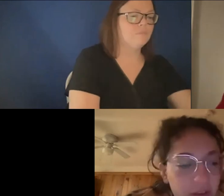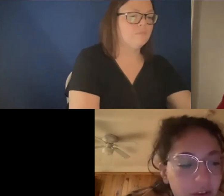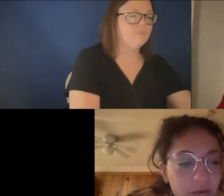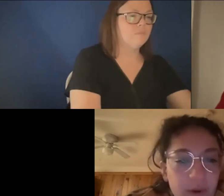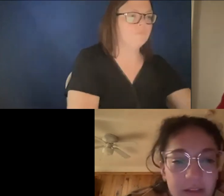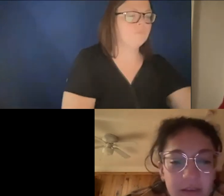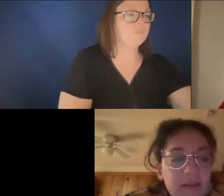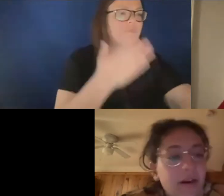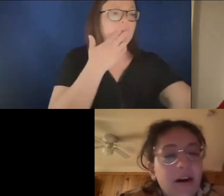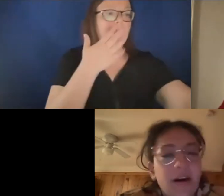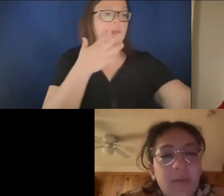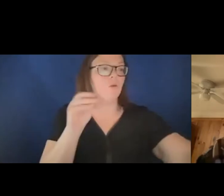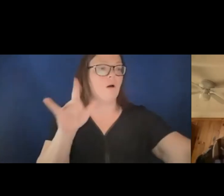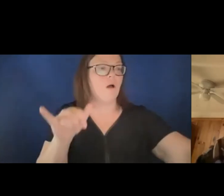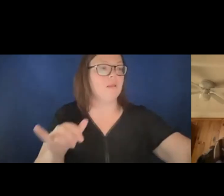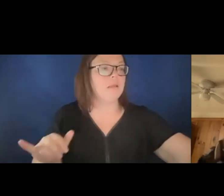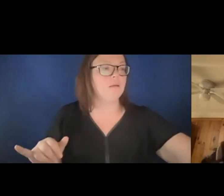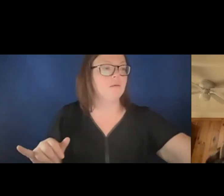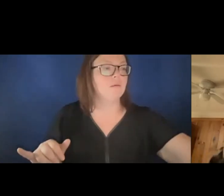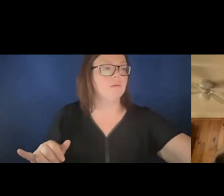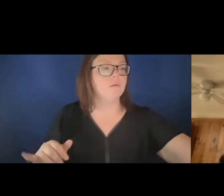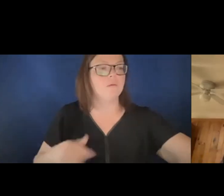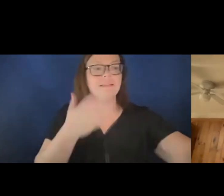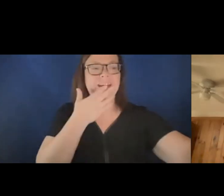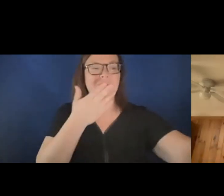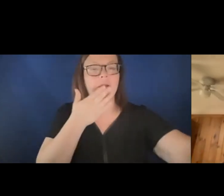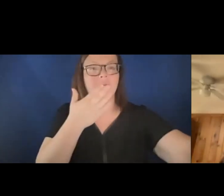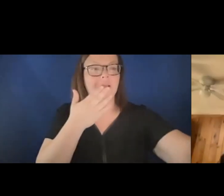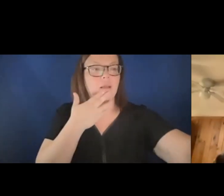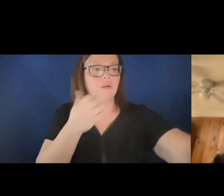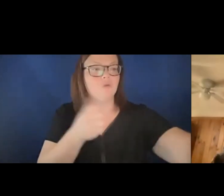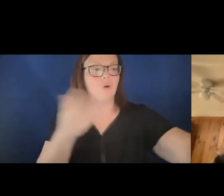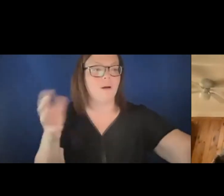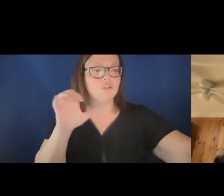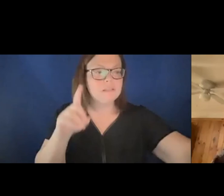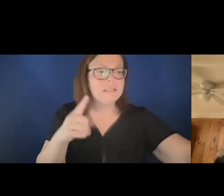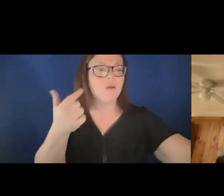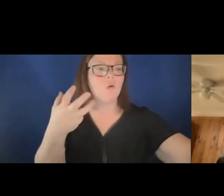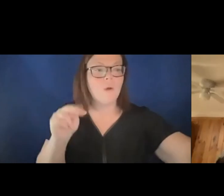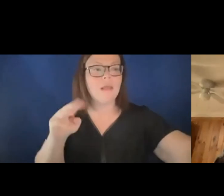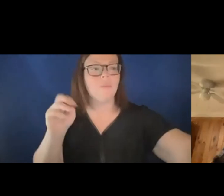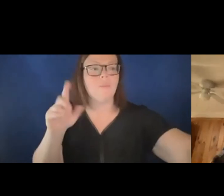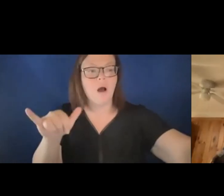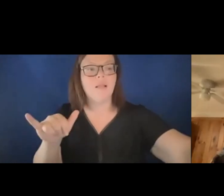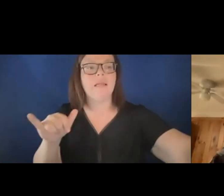Thank you Molly. Thank you thank you thank you so much CD, Gwen, Molly, Megan for all